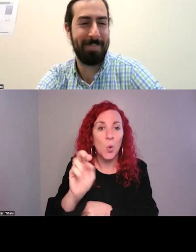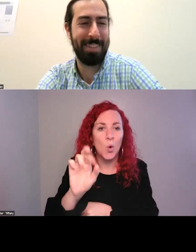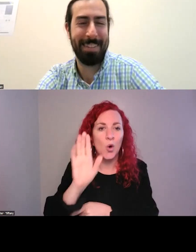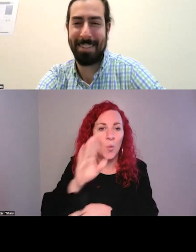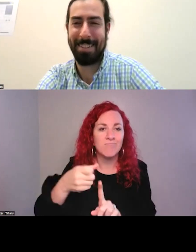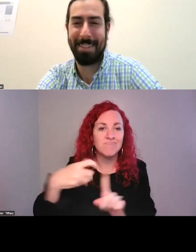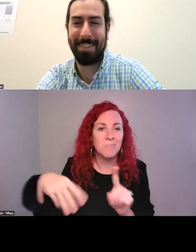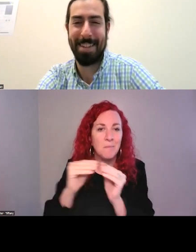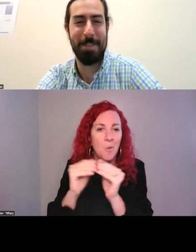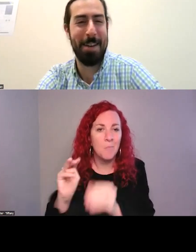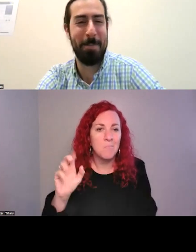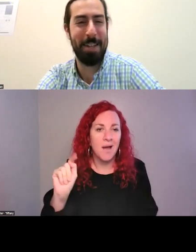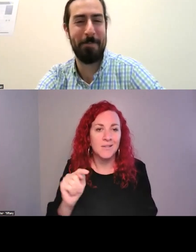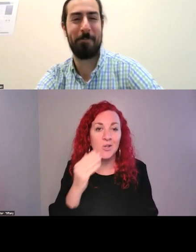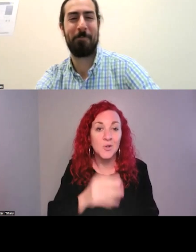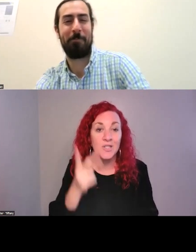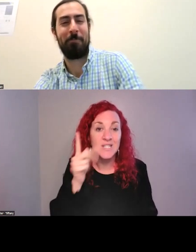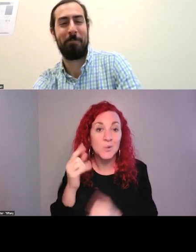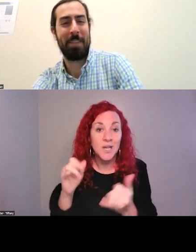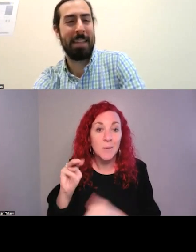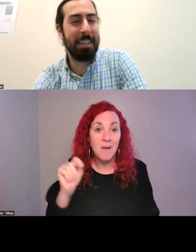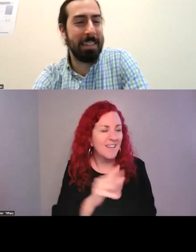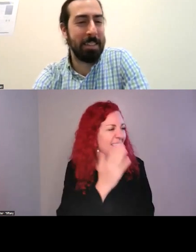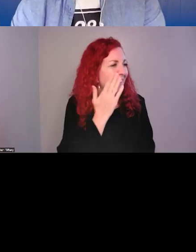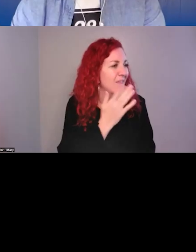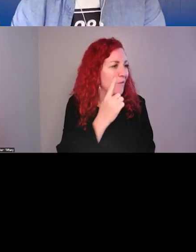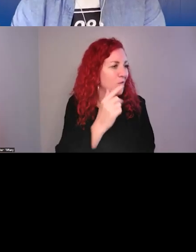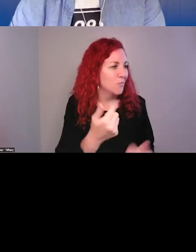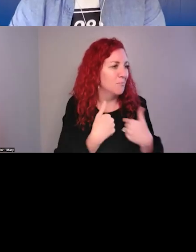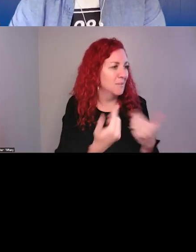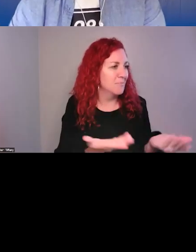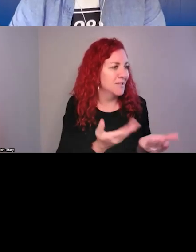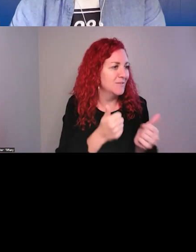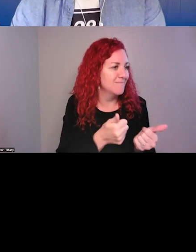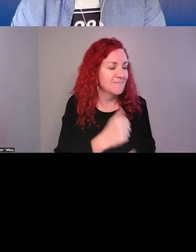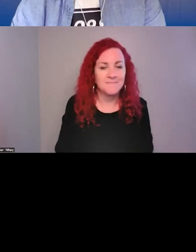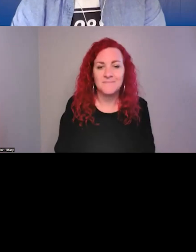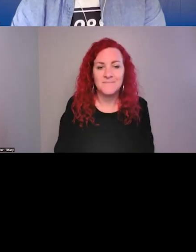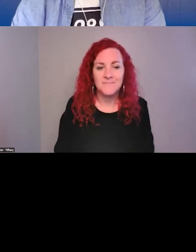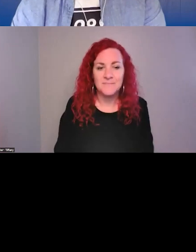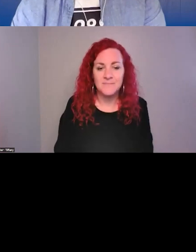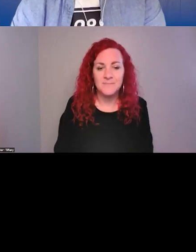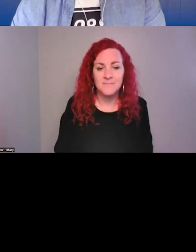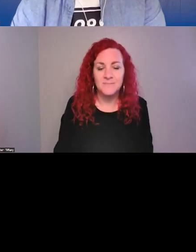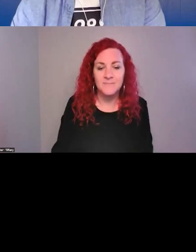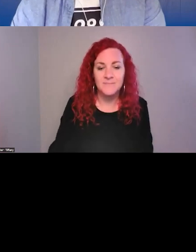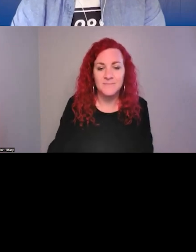: THANKS FOR HAVING ME.